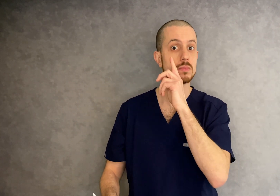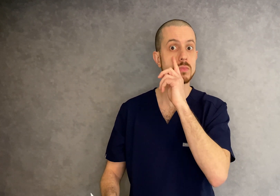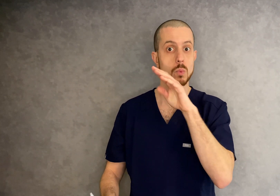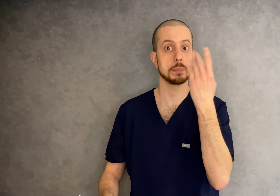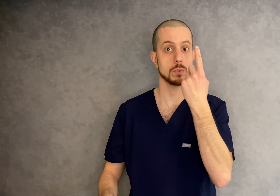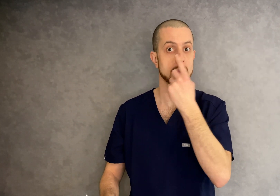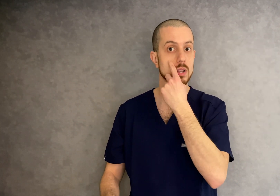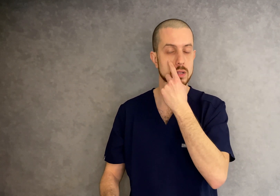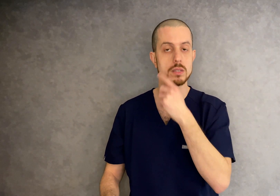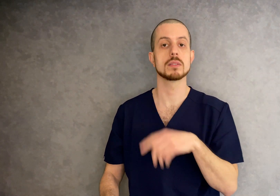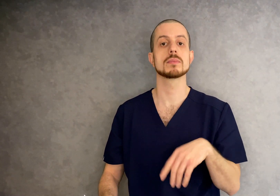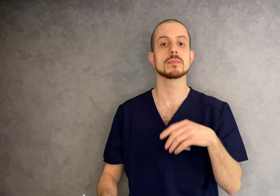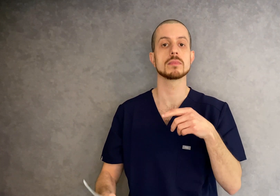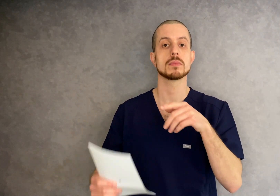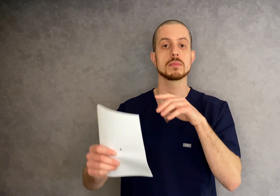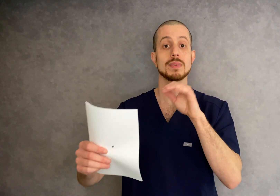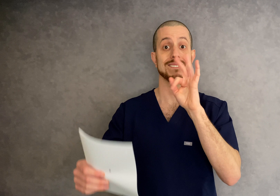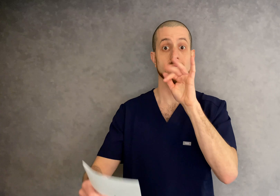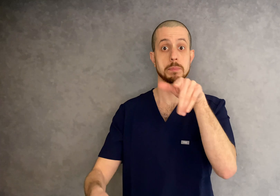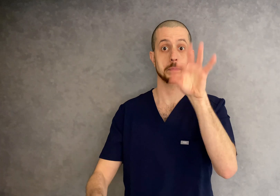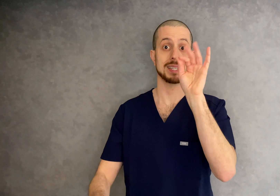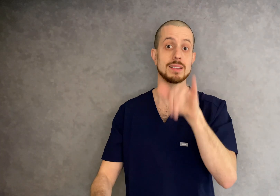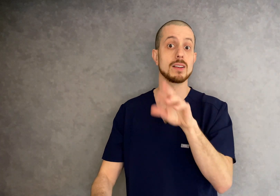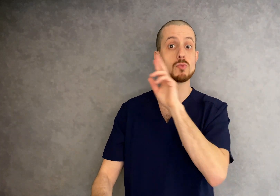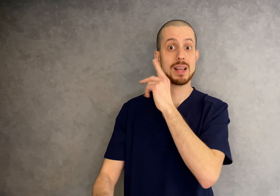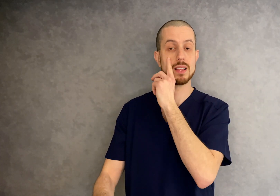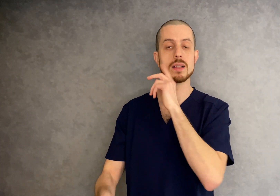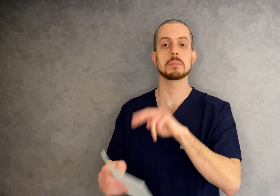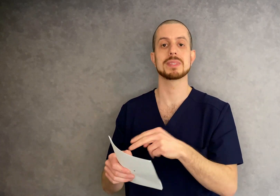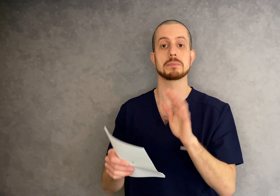So now you have one eye open. If you are testing your right eye,